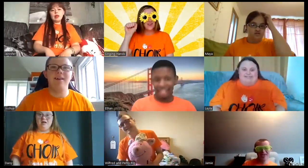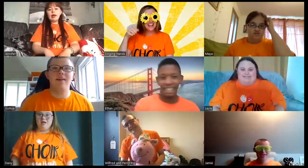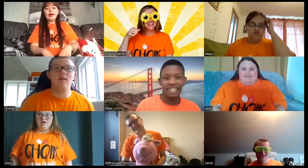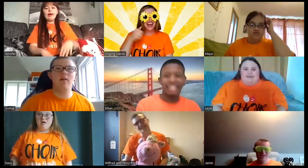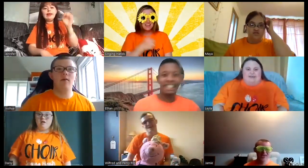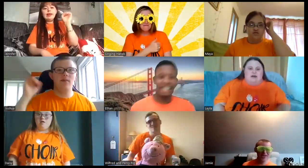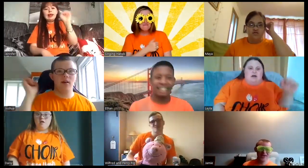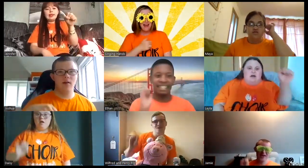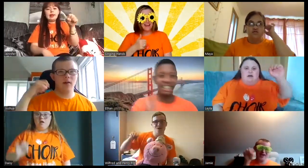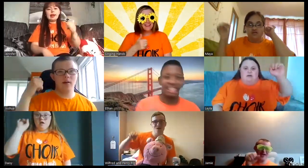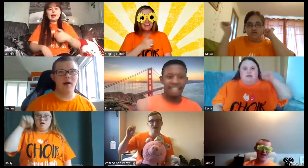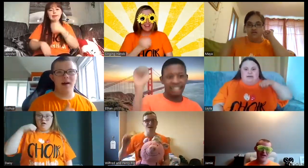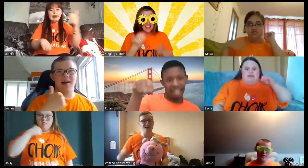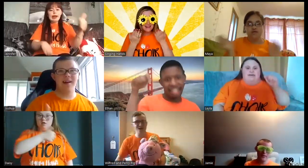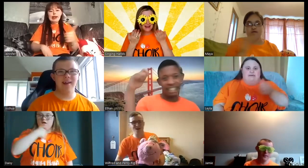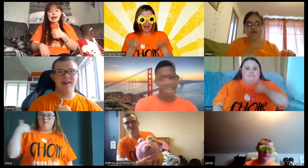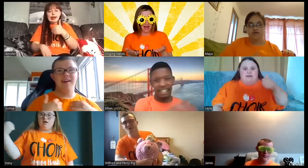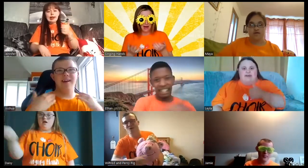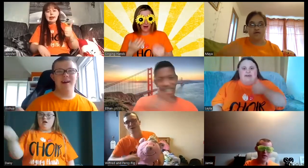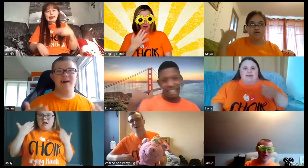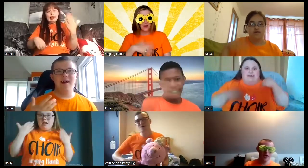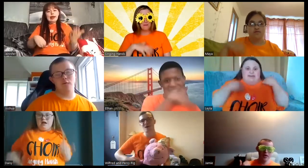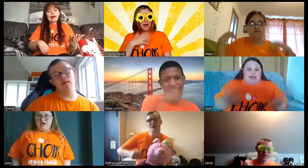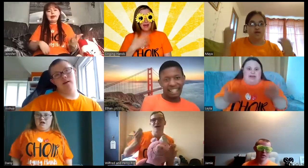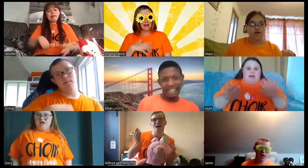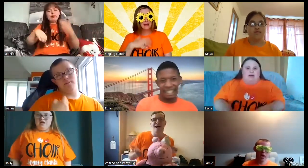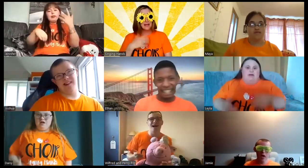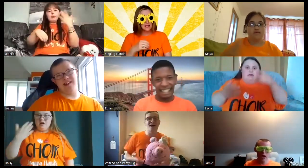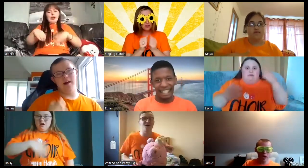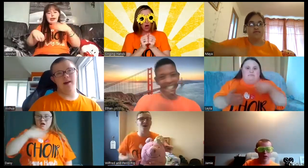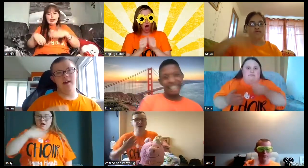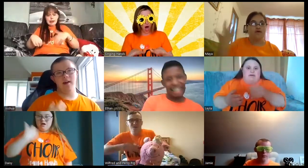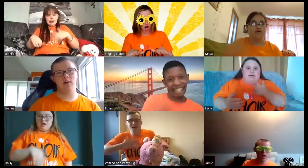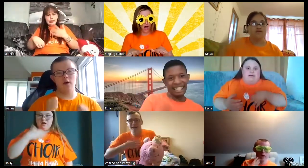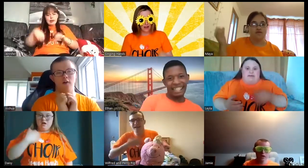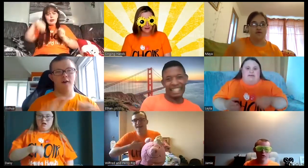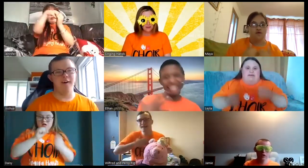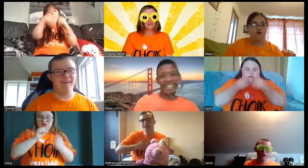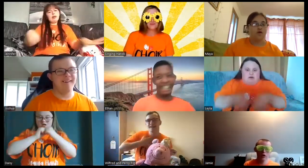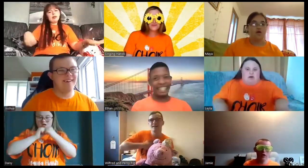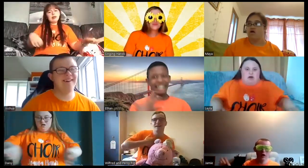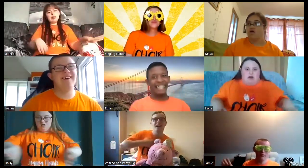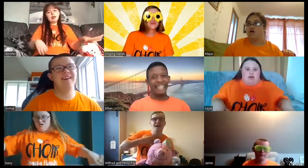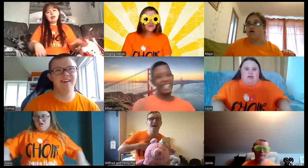Oh, yes I can make it now the pain is gone